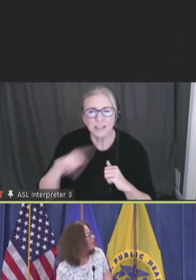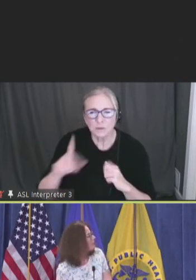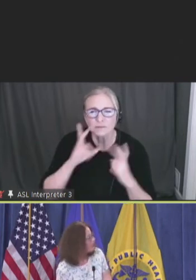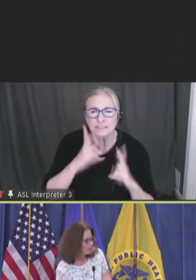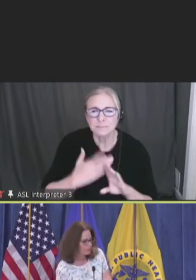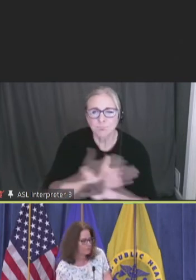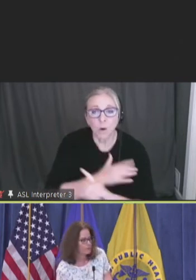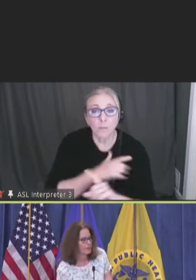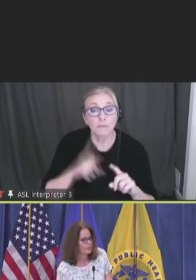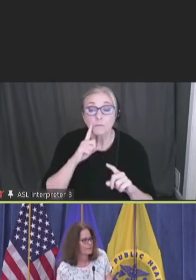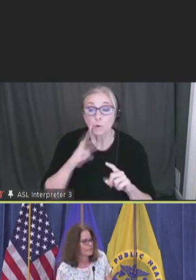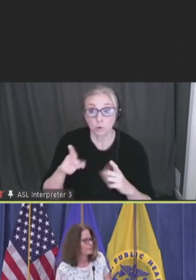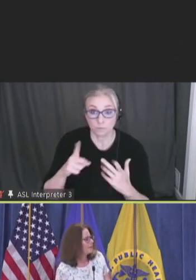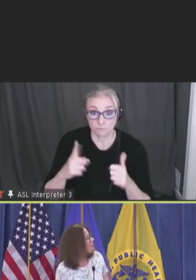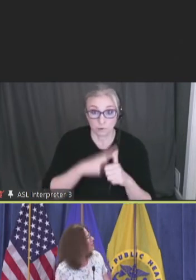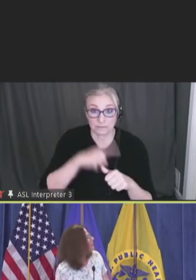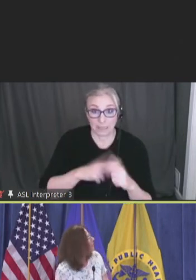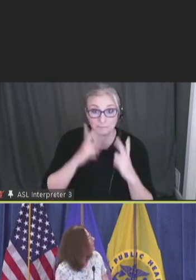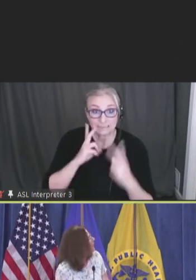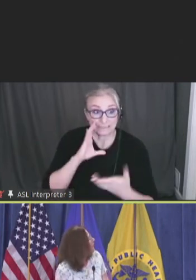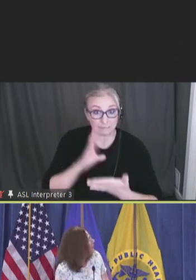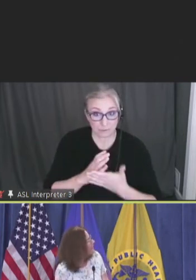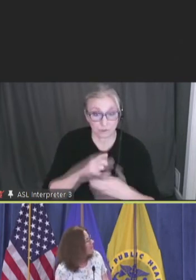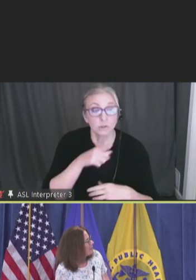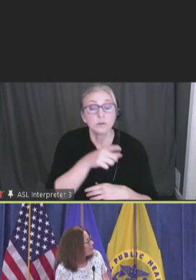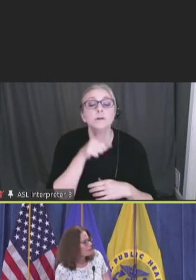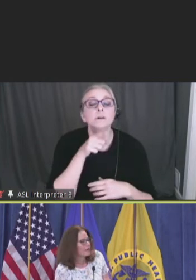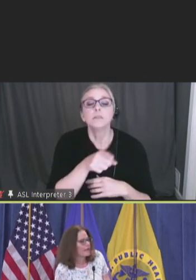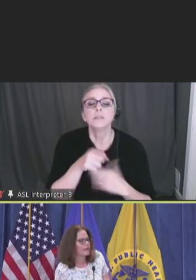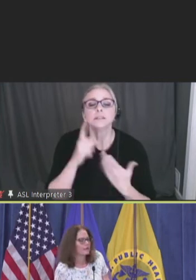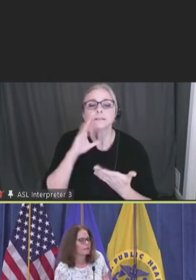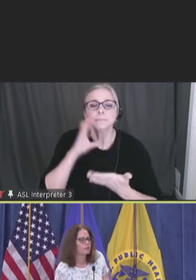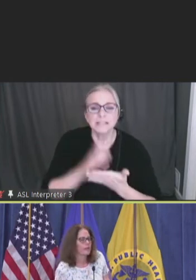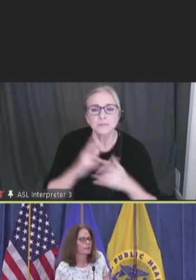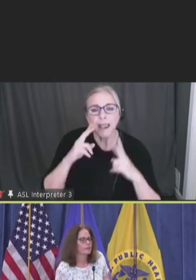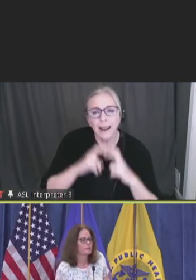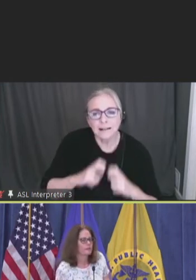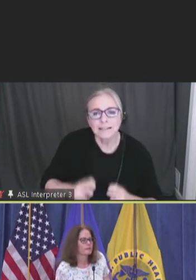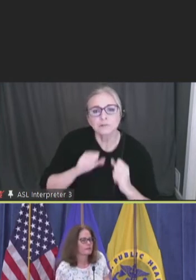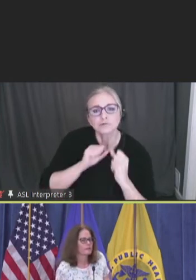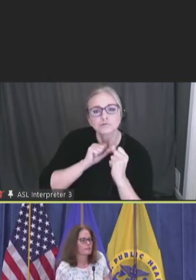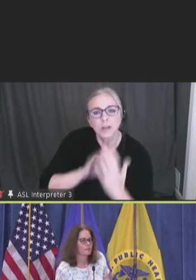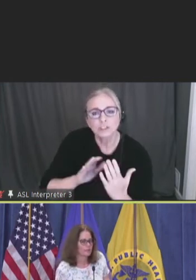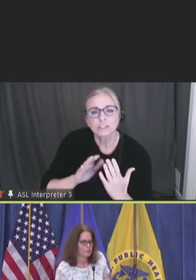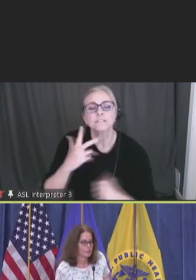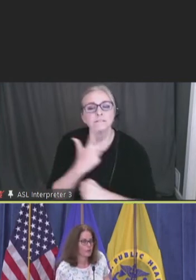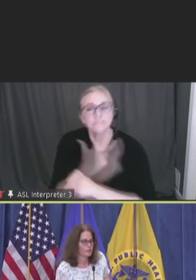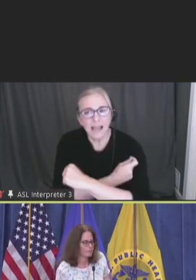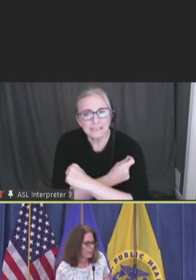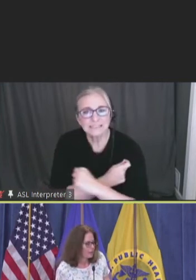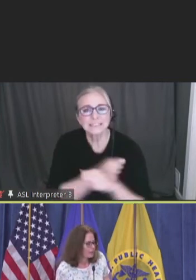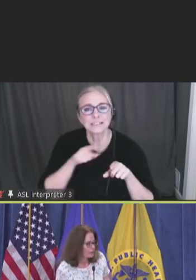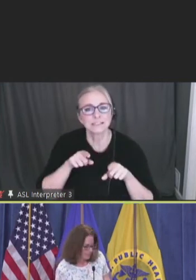But for those of you who haven't seen this picture before, this is a picture of our analytic strategies and the vaccine concurrent comparators.